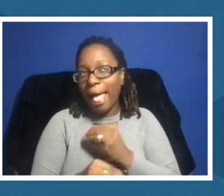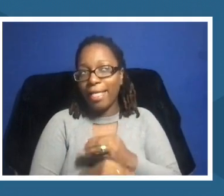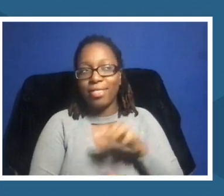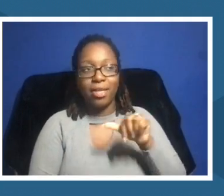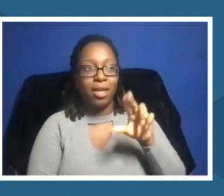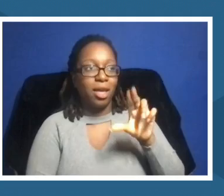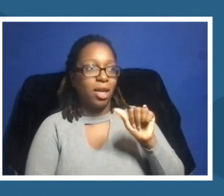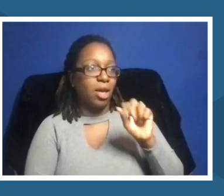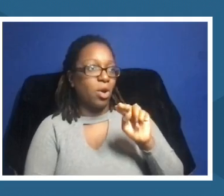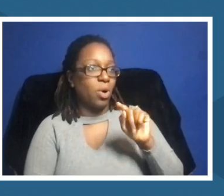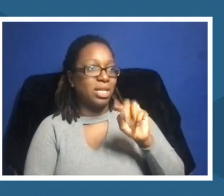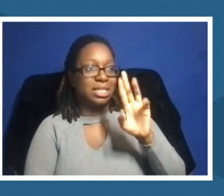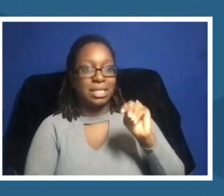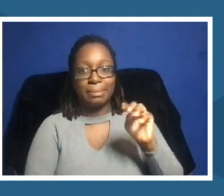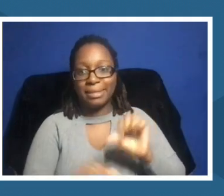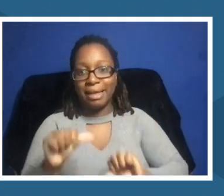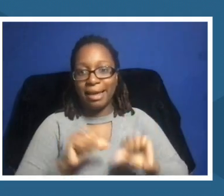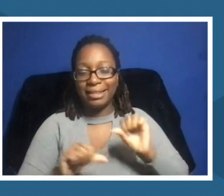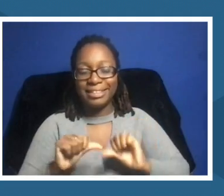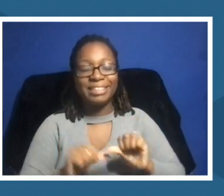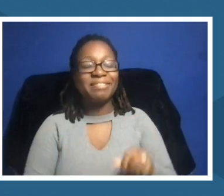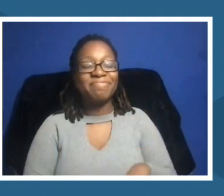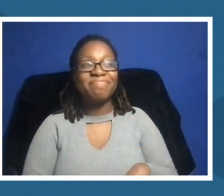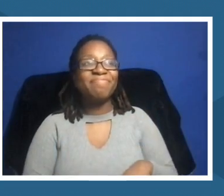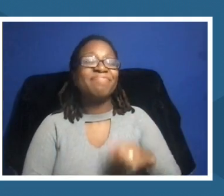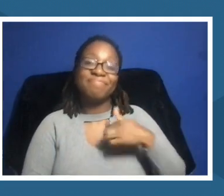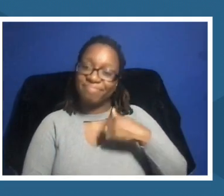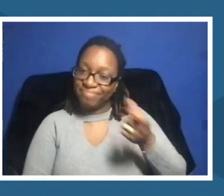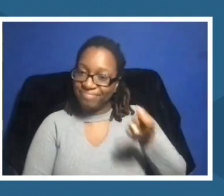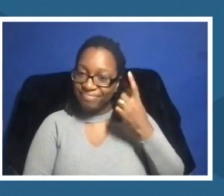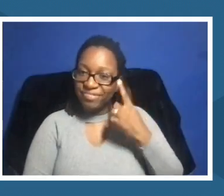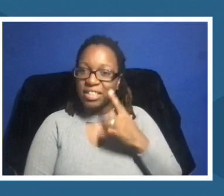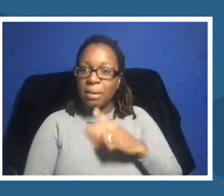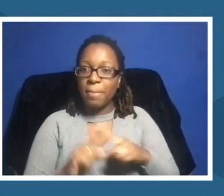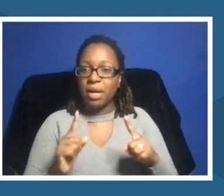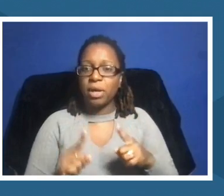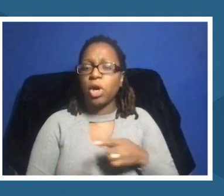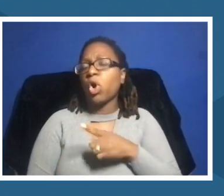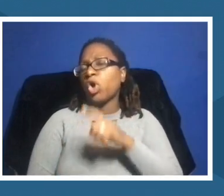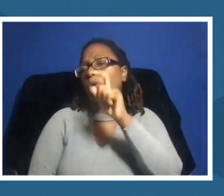i i got that but in a way where it was just like oh you must be good at that